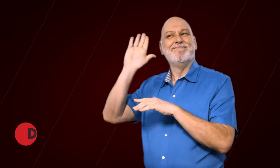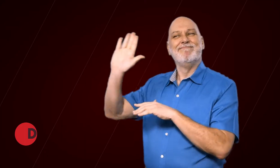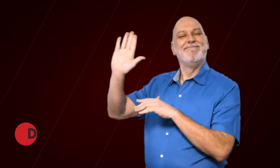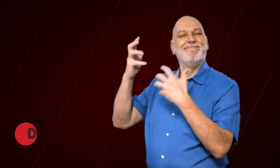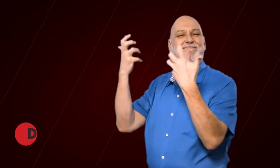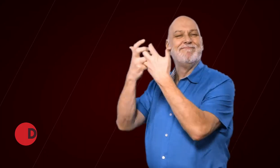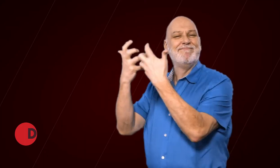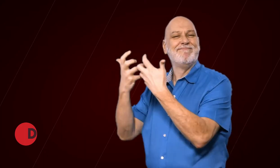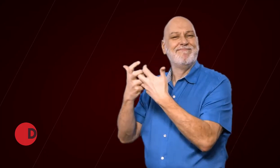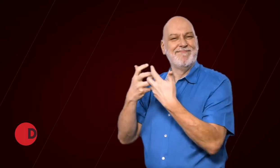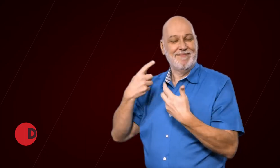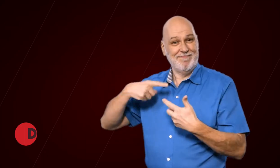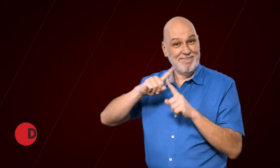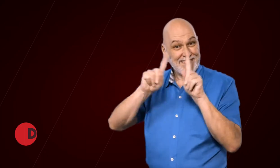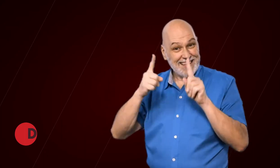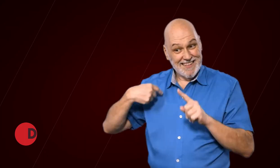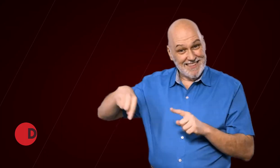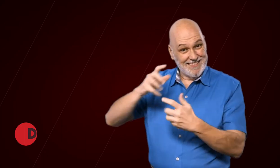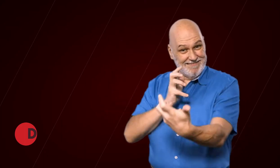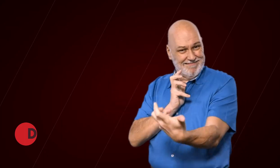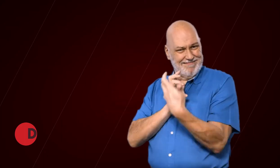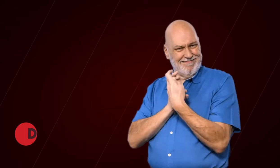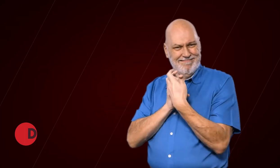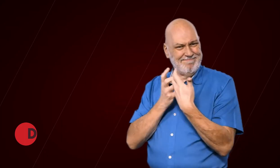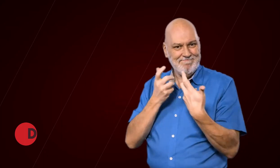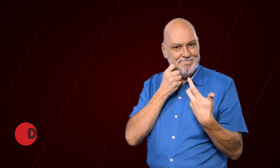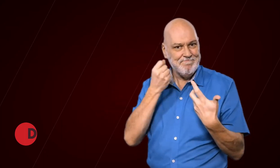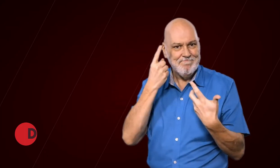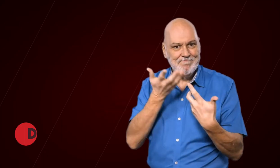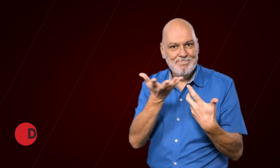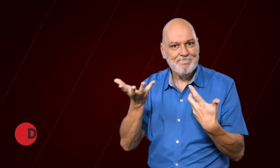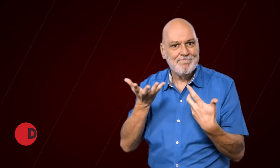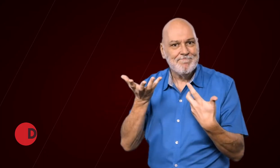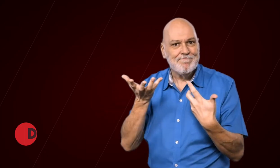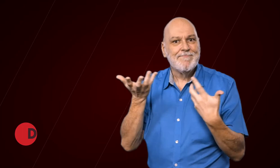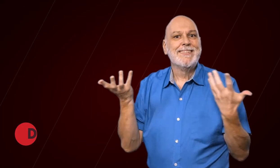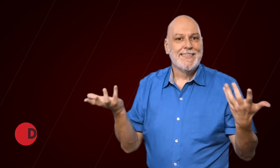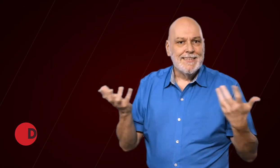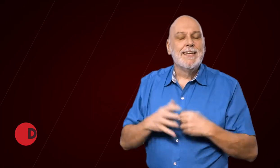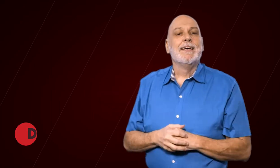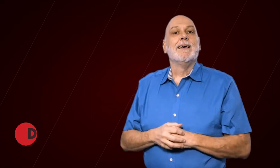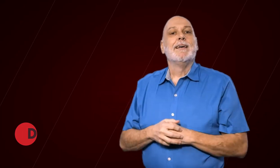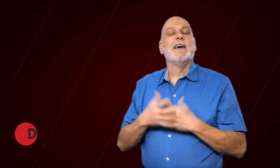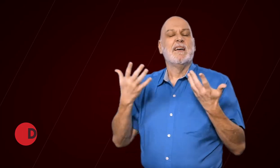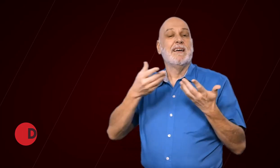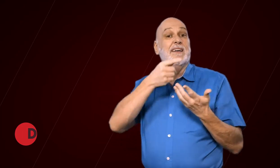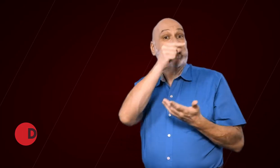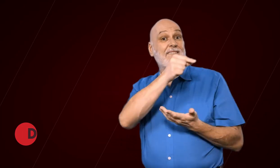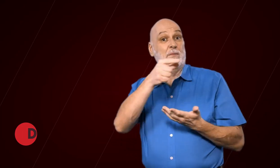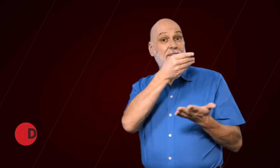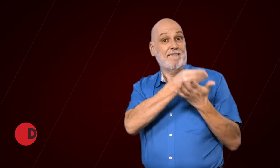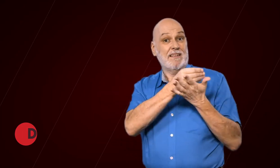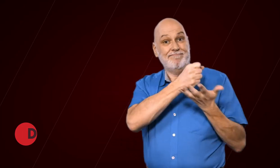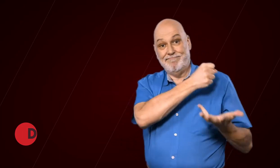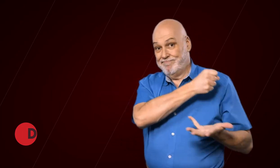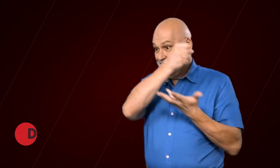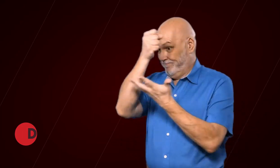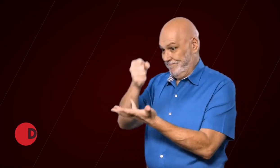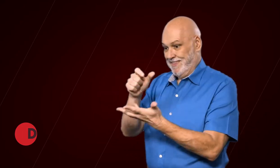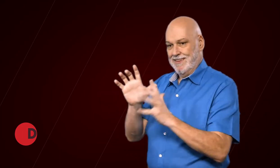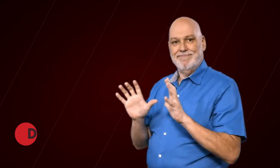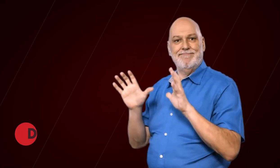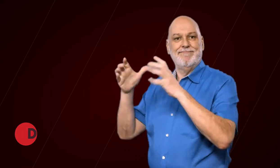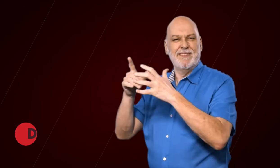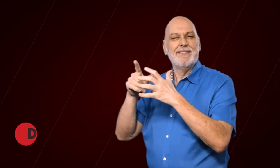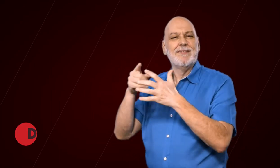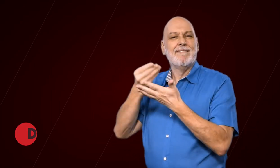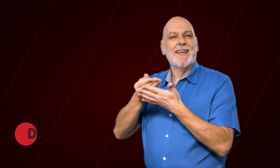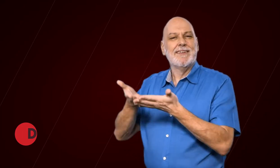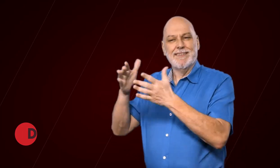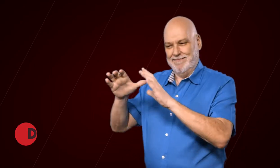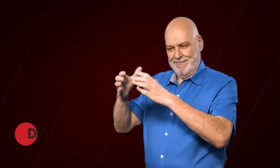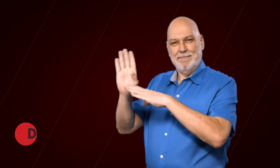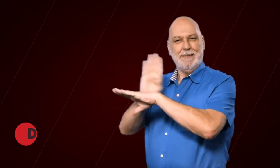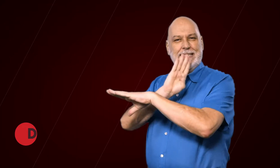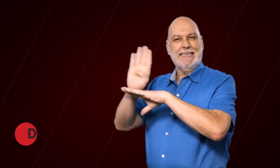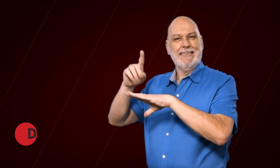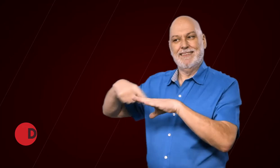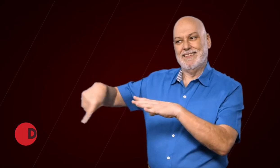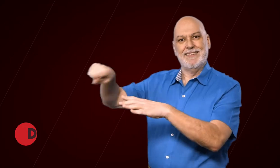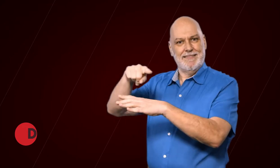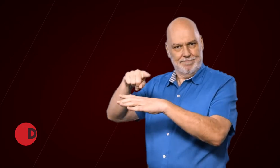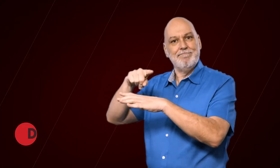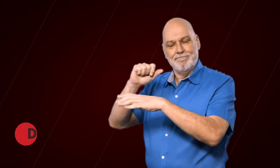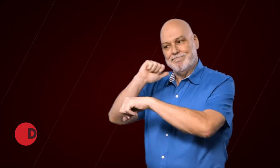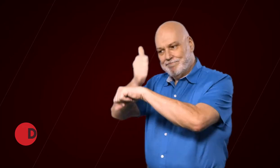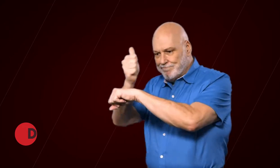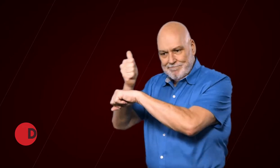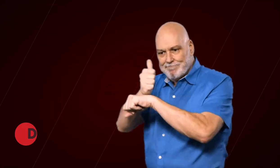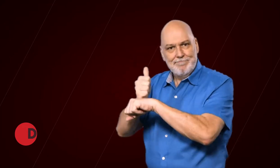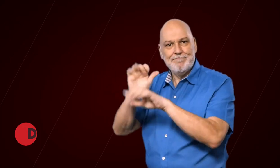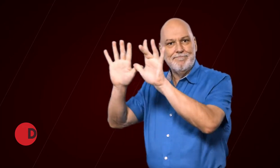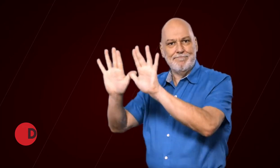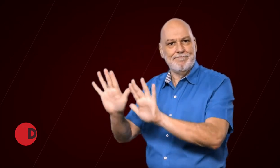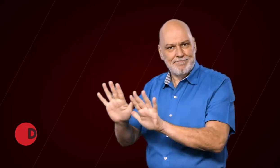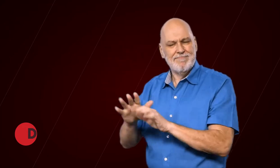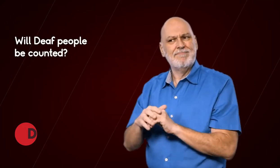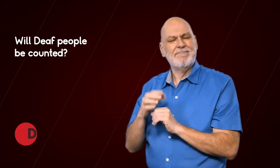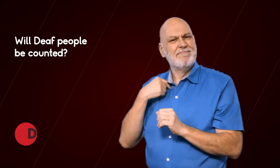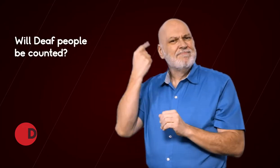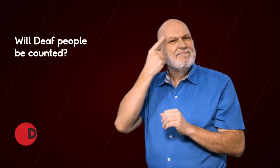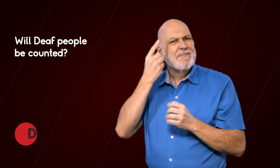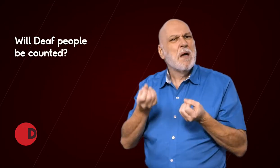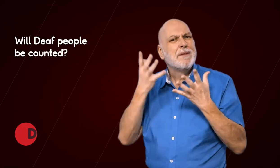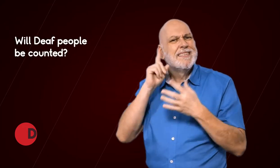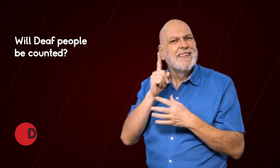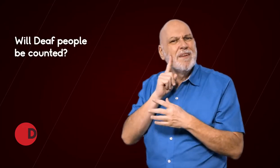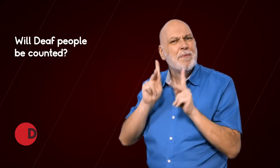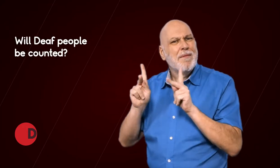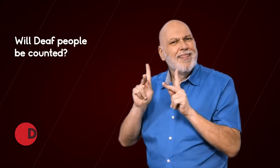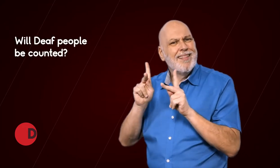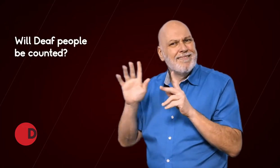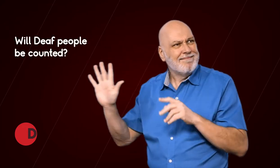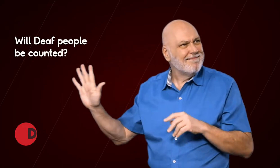by many hearing people - on government grants and other funders and businesses: